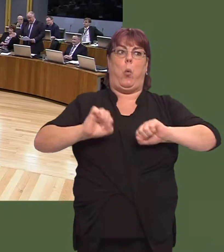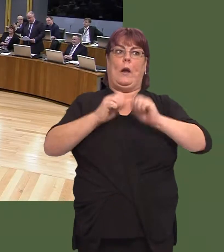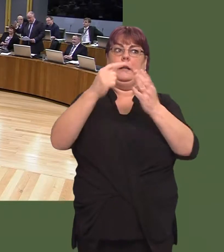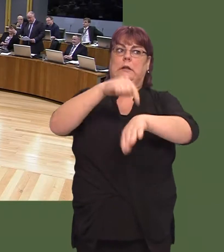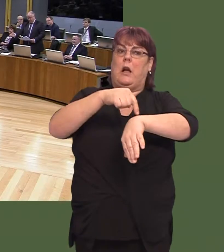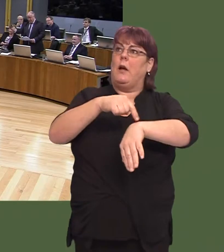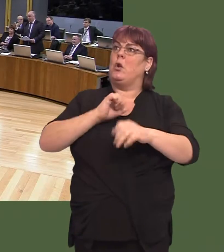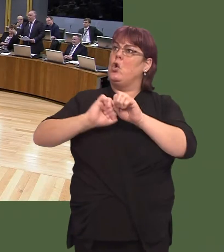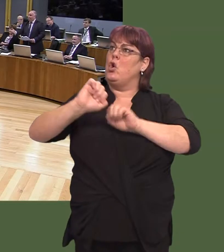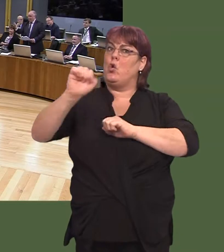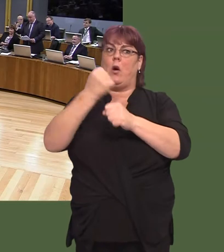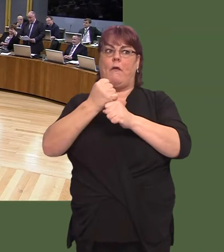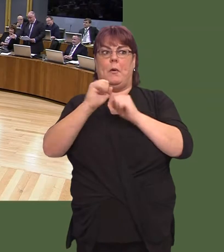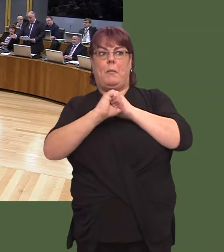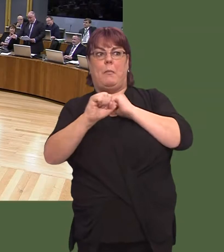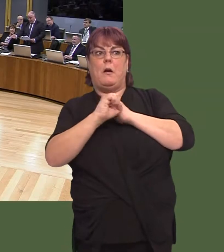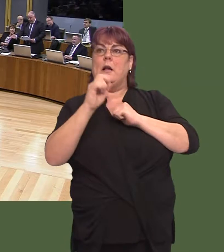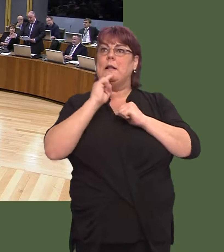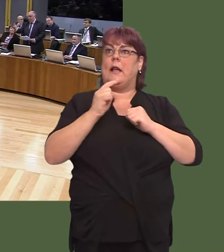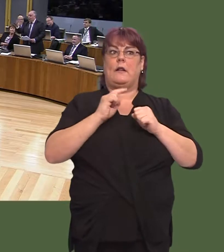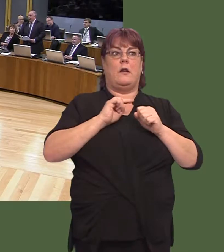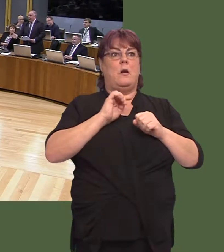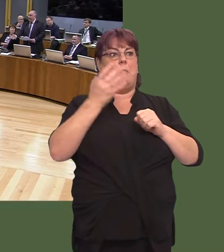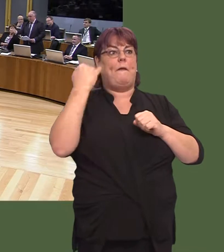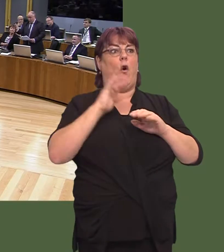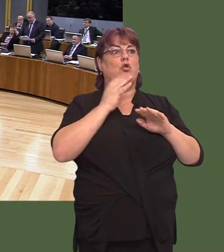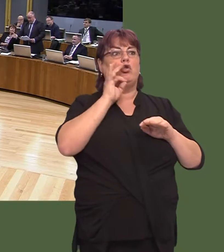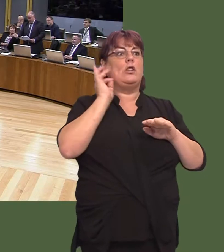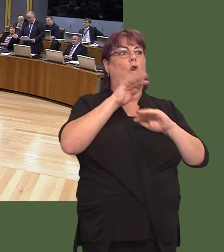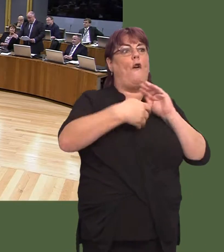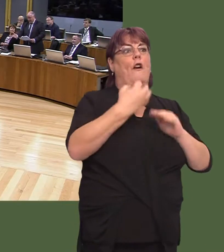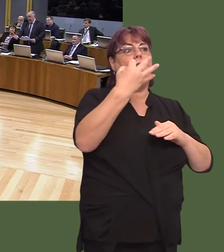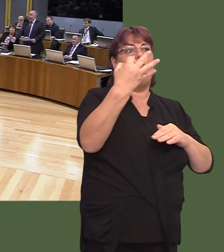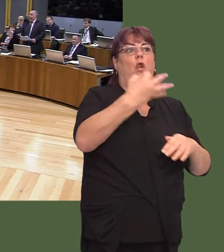times had doubled from 4,858 to 8,708.